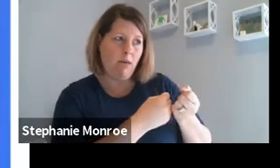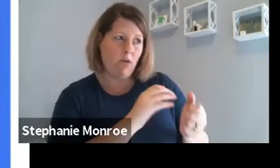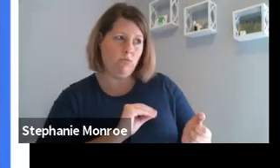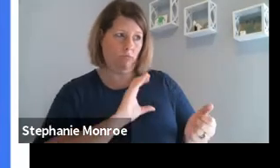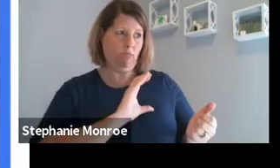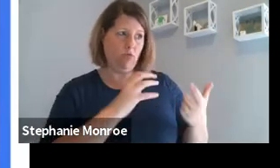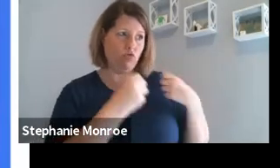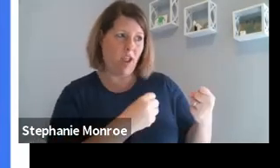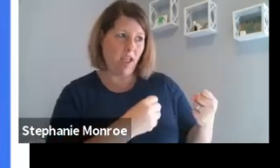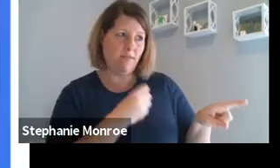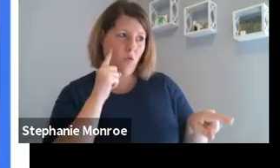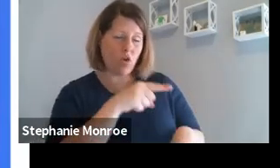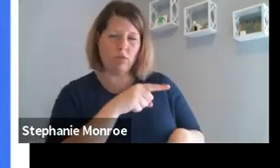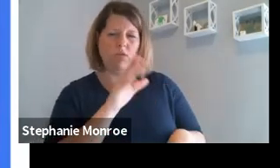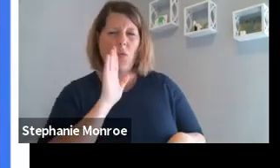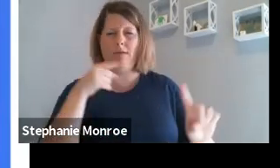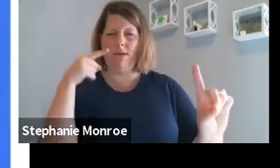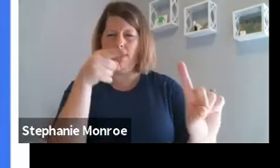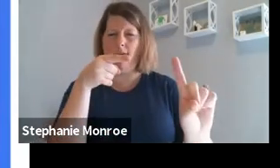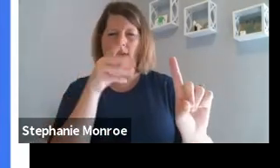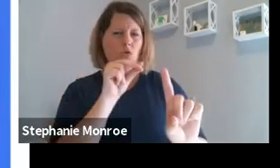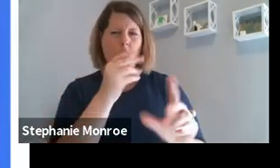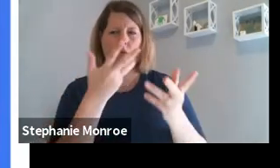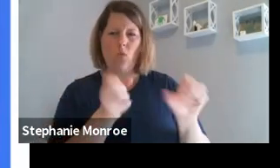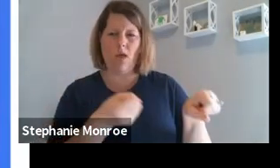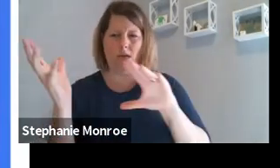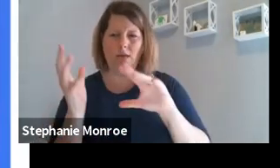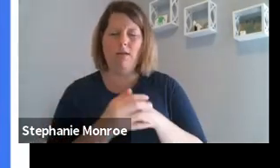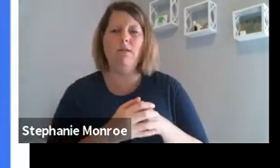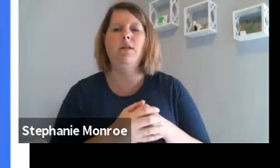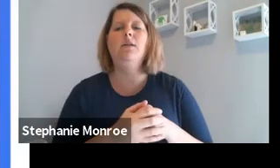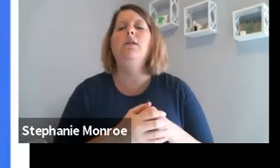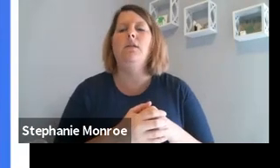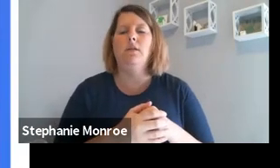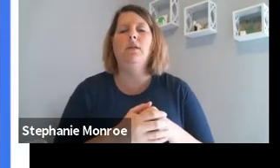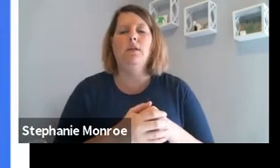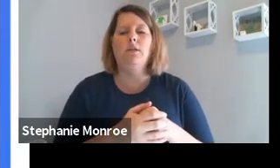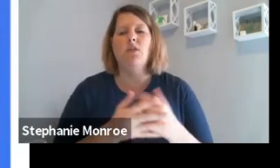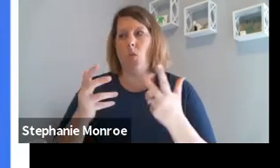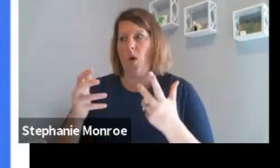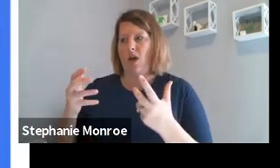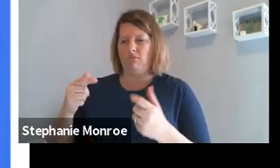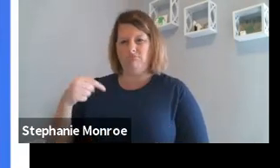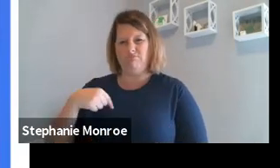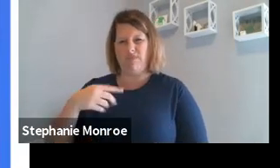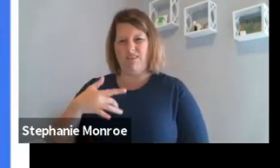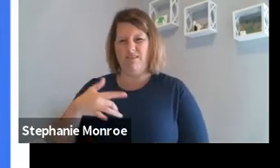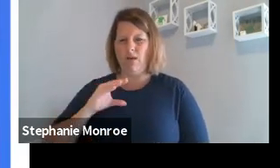that the abuser will target, because he wants she wants the victim to be powerless and to not have choices.